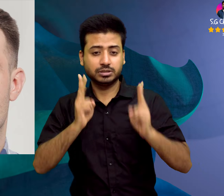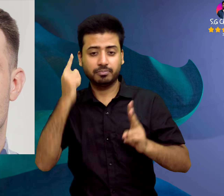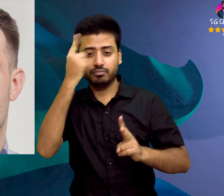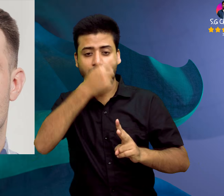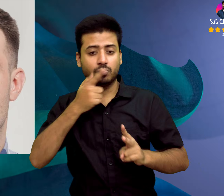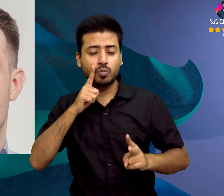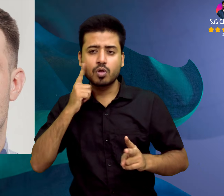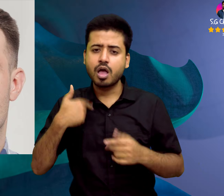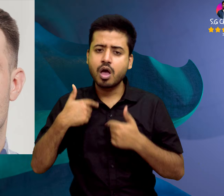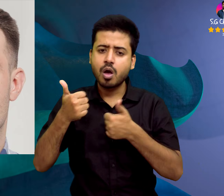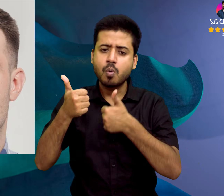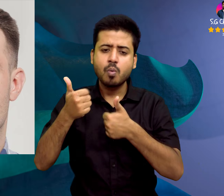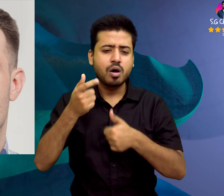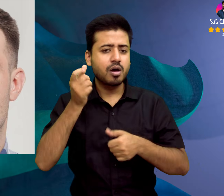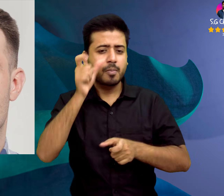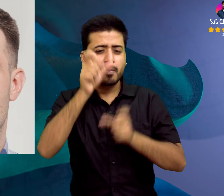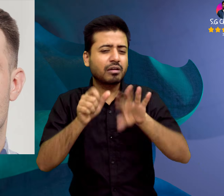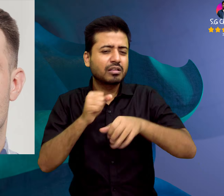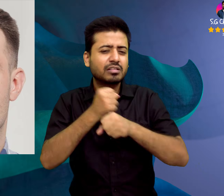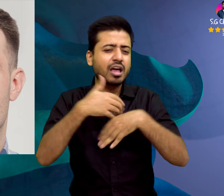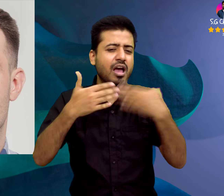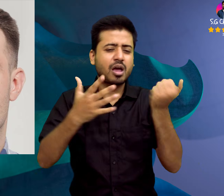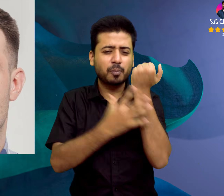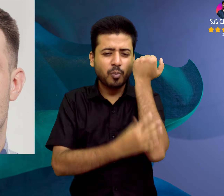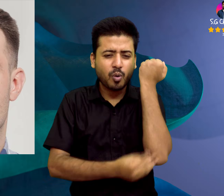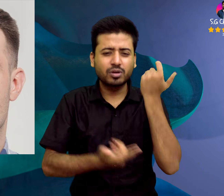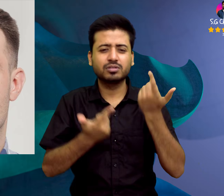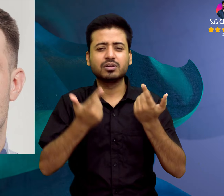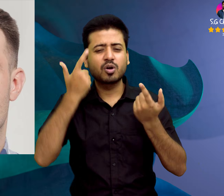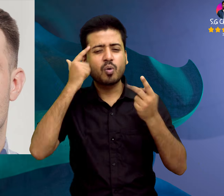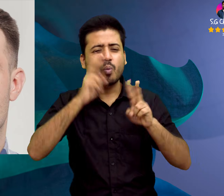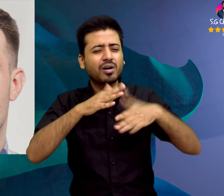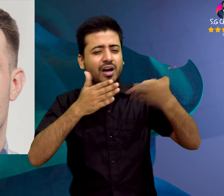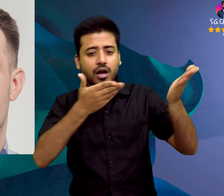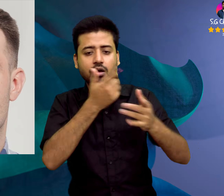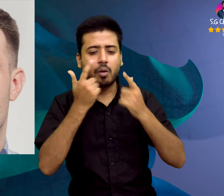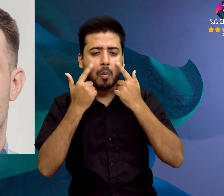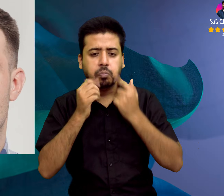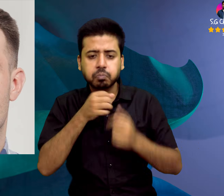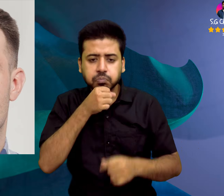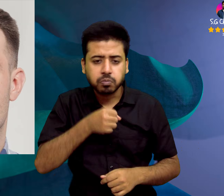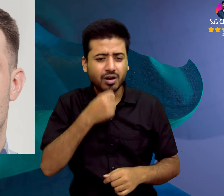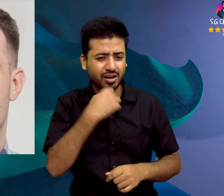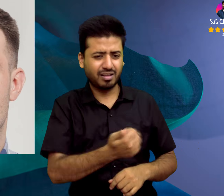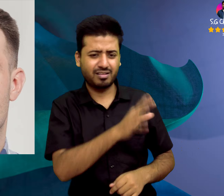and complex carbohydrates prevents the excessive breakdown of muscle tissue for gluconioenesis,